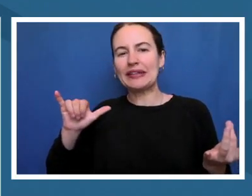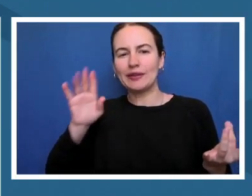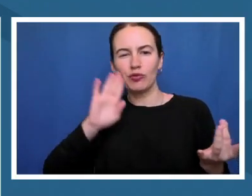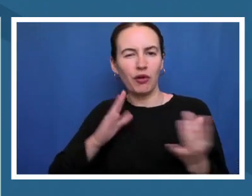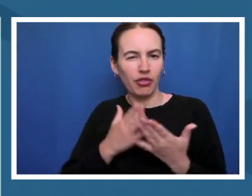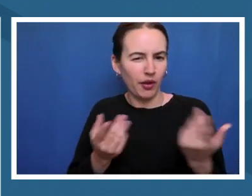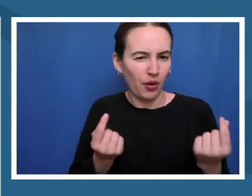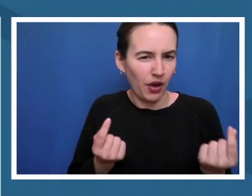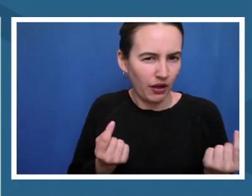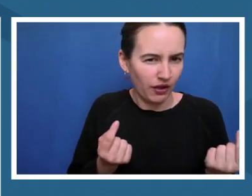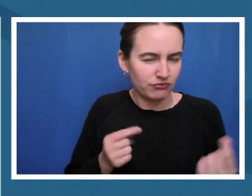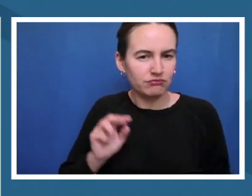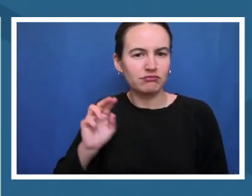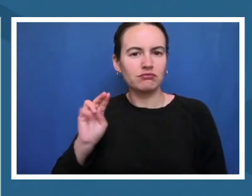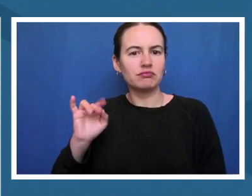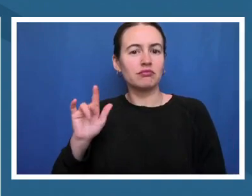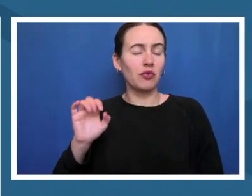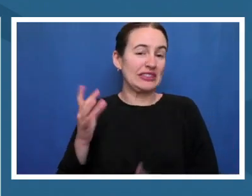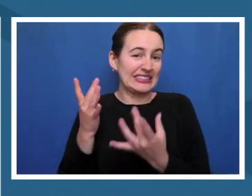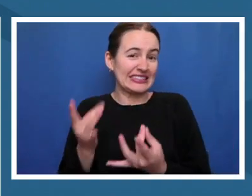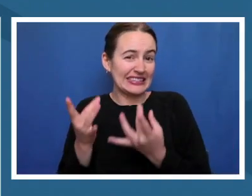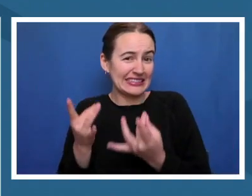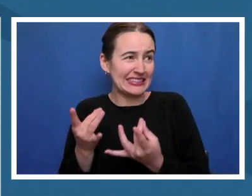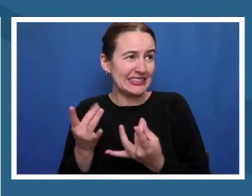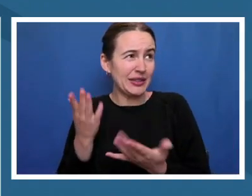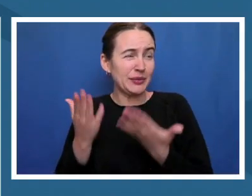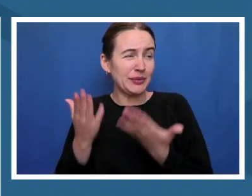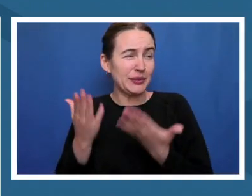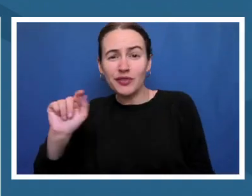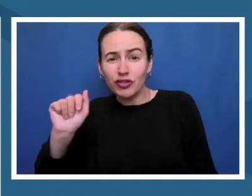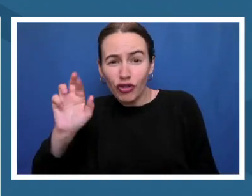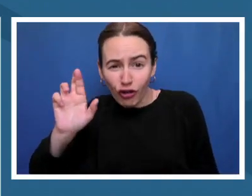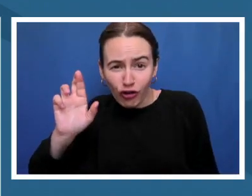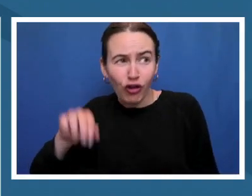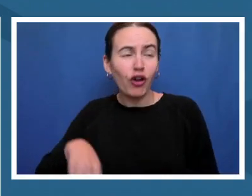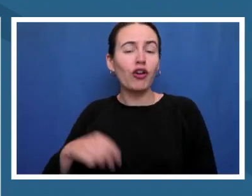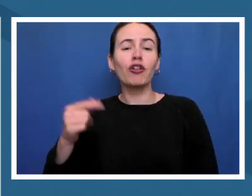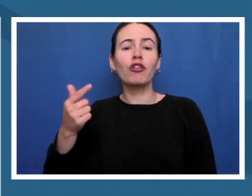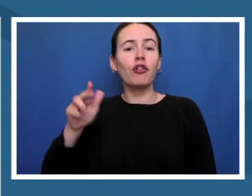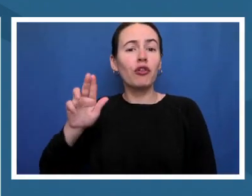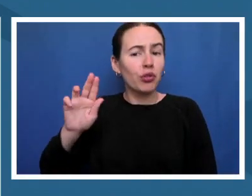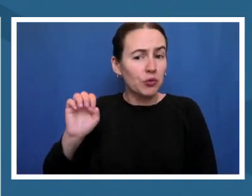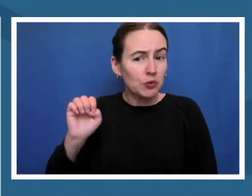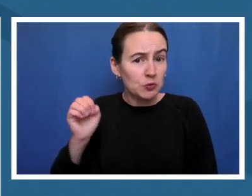maybe a tar or a glue okay